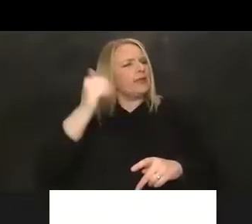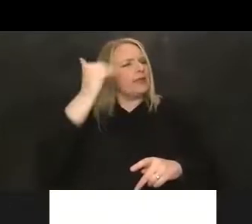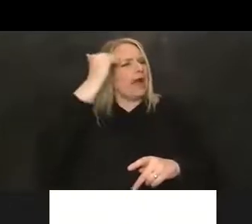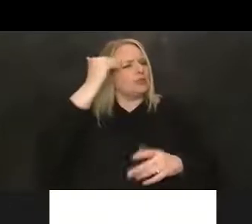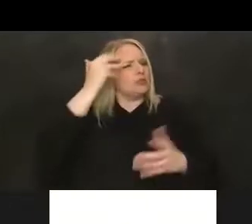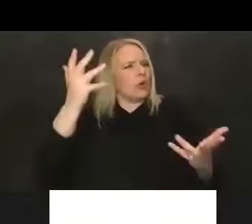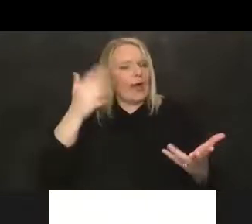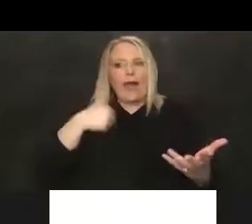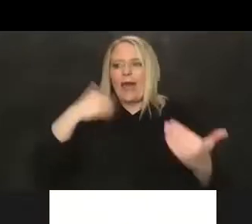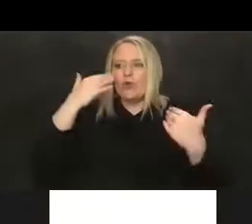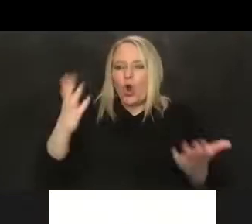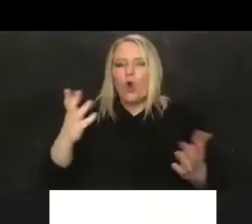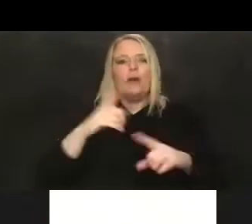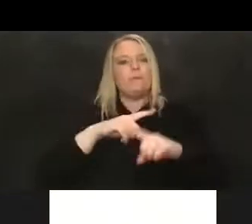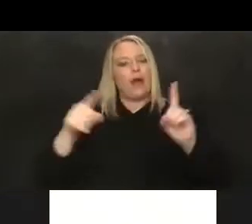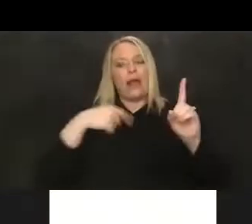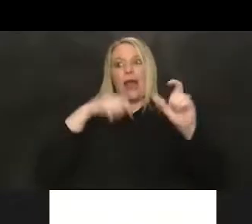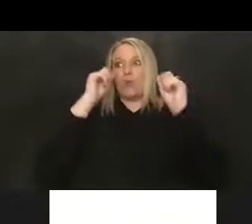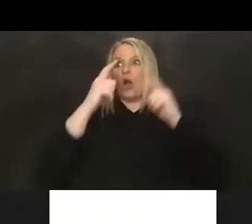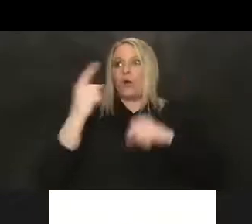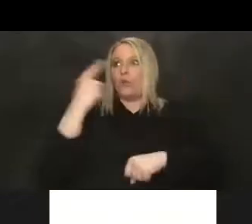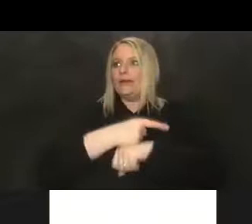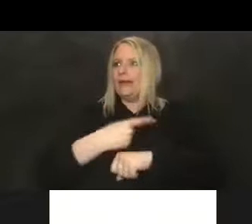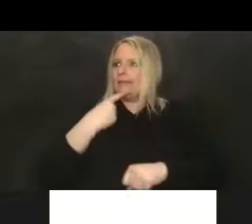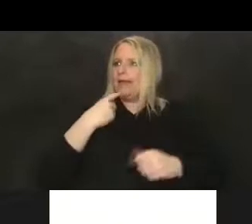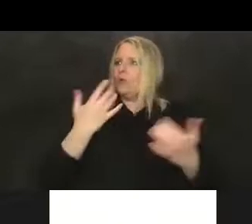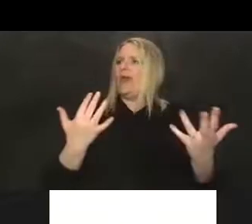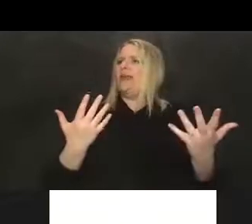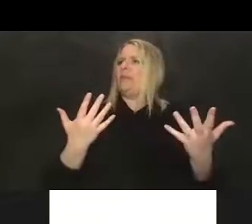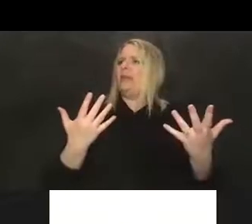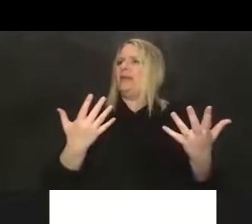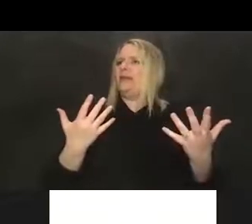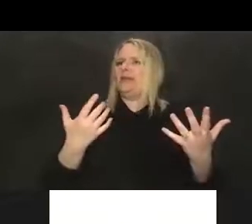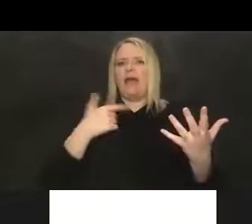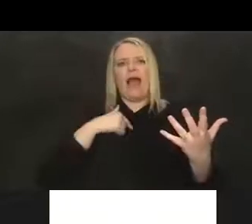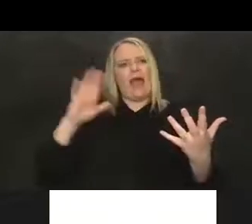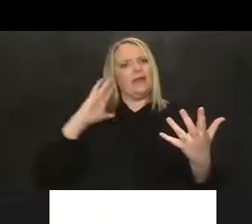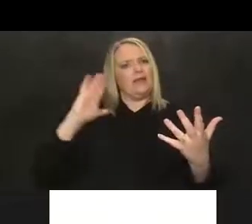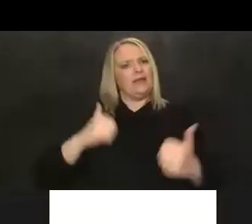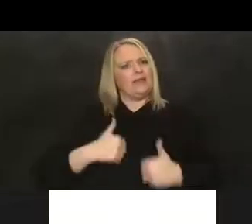and it- you know, I woke up one day and said "wait a minute," I was living a disability world